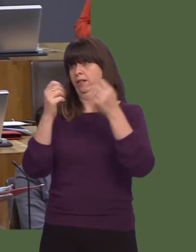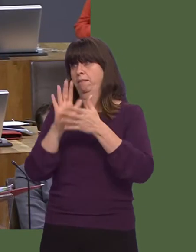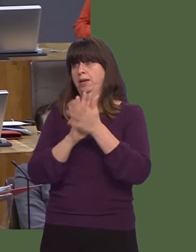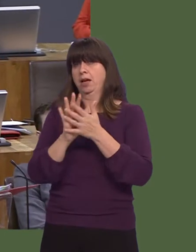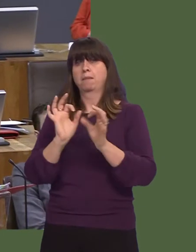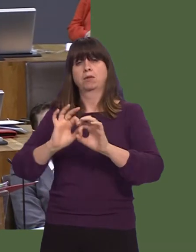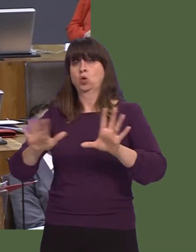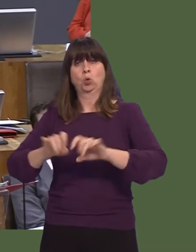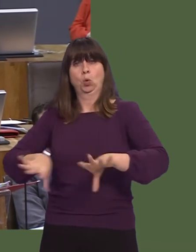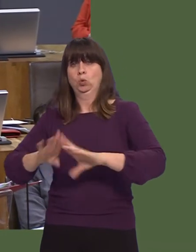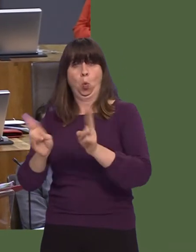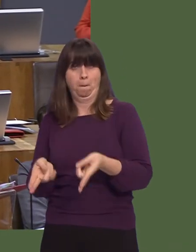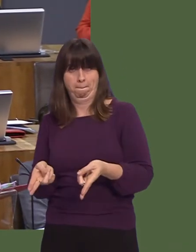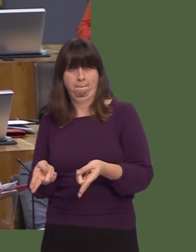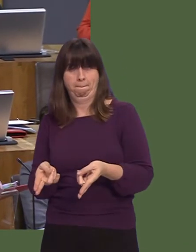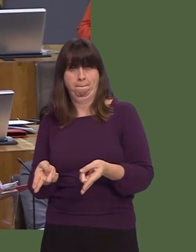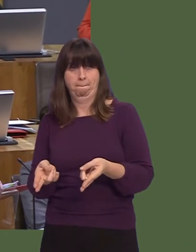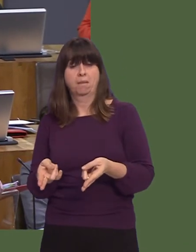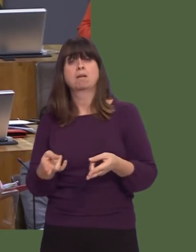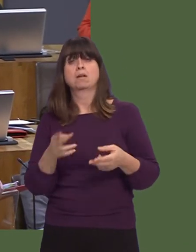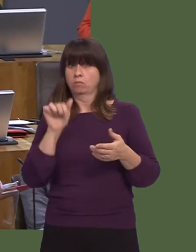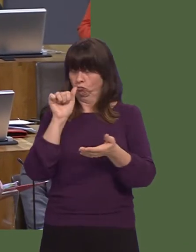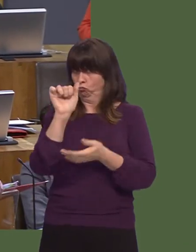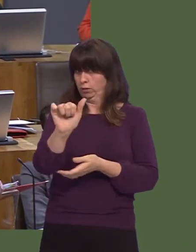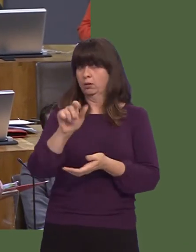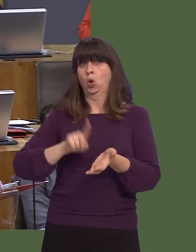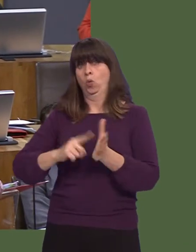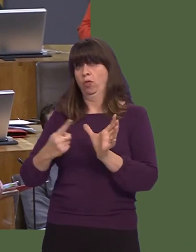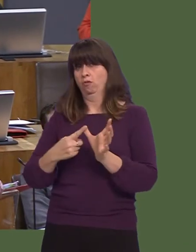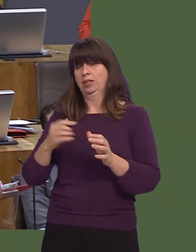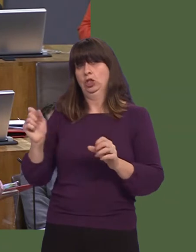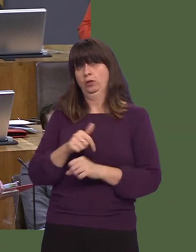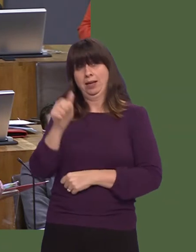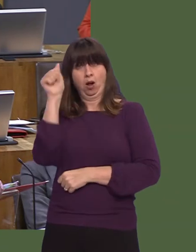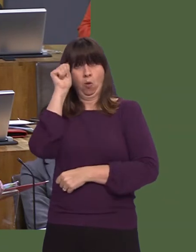it is right that local authorities should be aware, as they develop their development